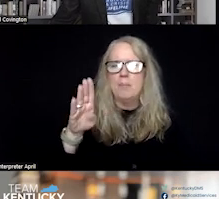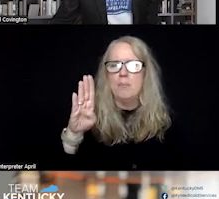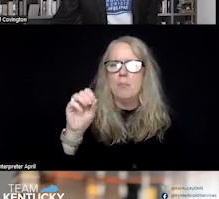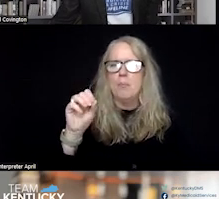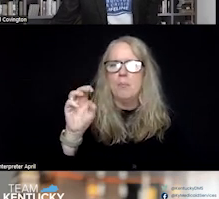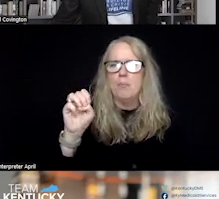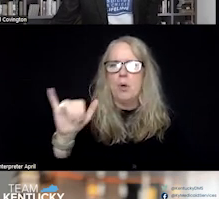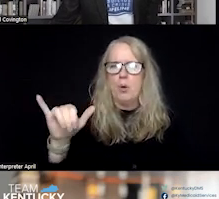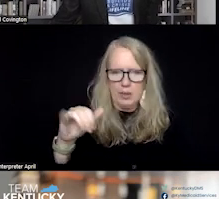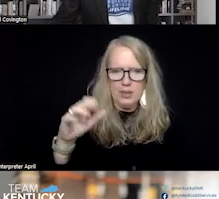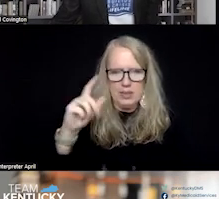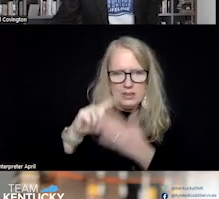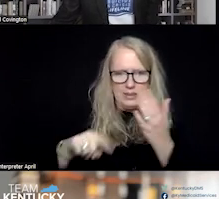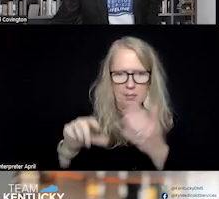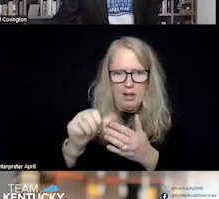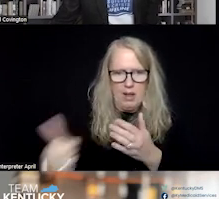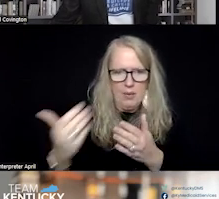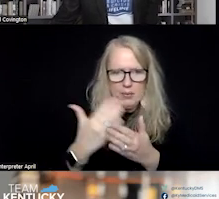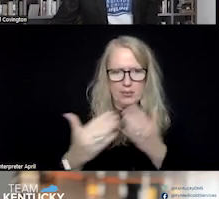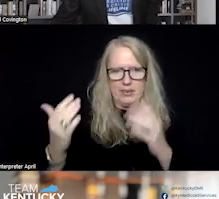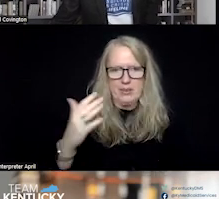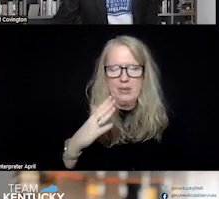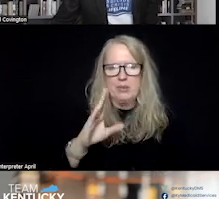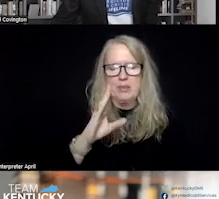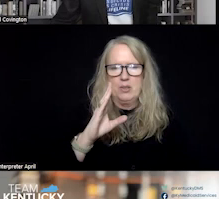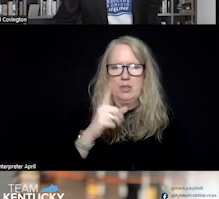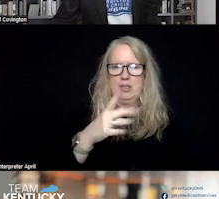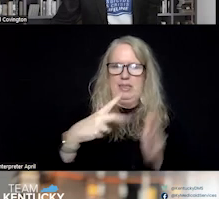THERE ARE OTHER SIGNALS IN THE MURAL THAT ARE MORE EXPLICIT. WE